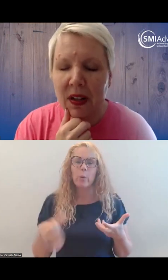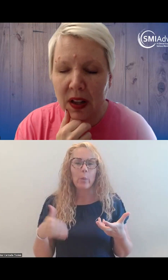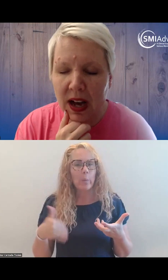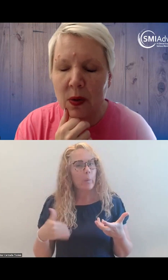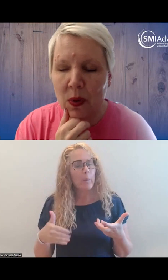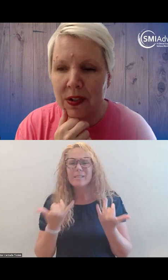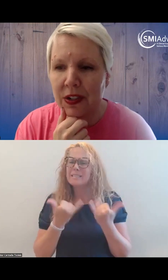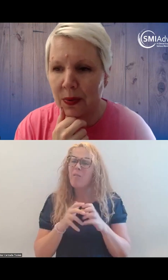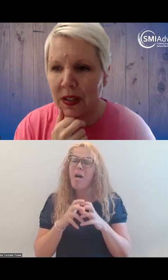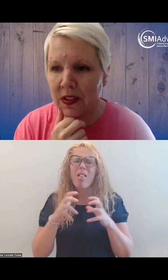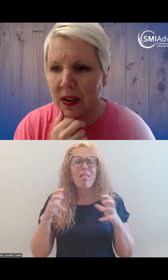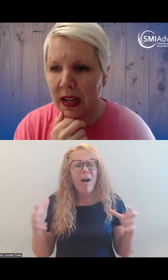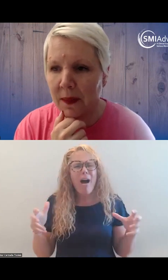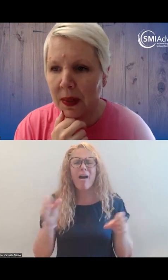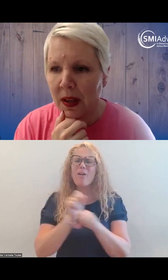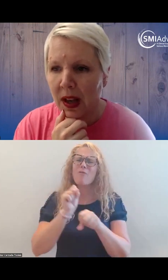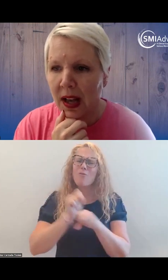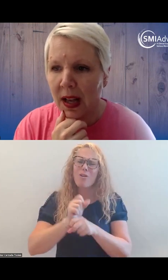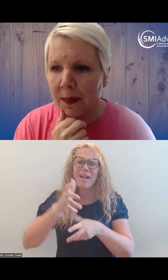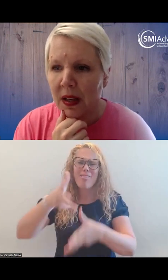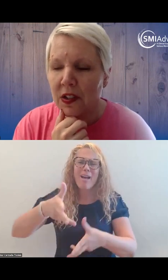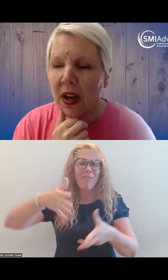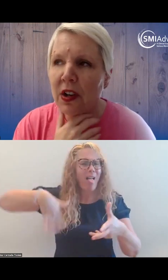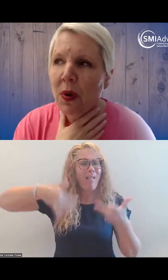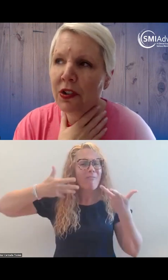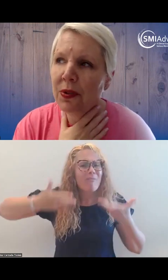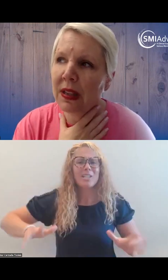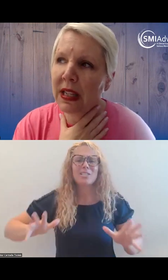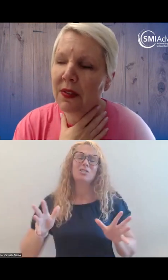A LOT OF WORK TO DO IN THIS AREA. SO I DON'T WANT TO YOU LEAVE